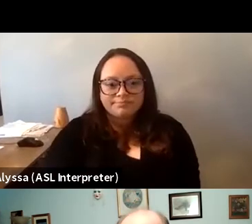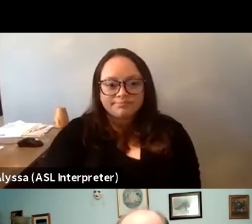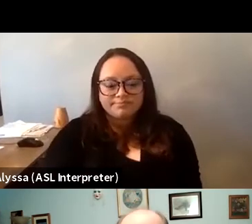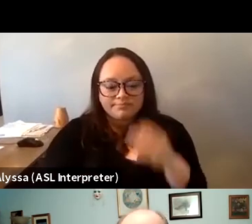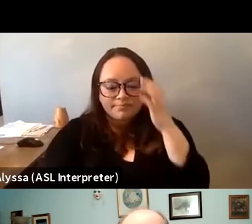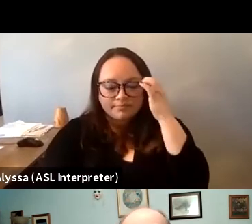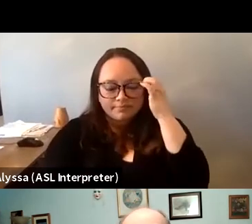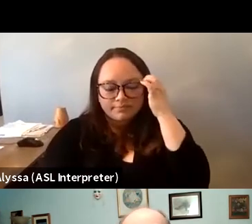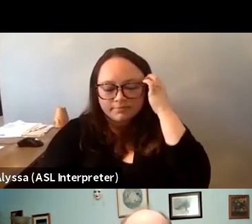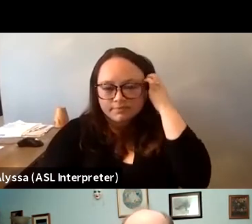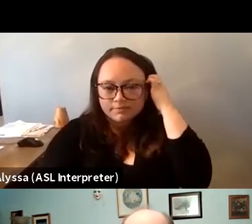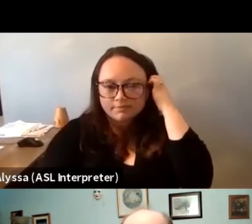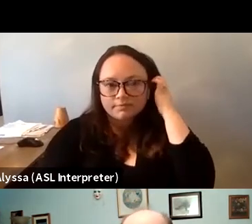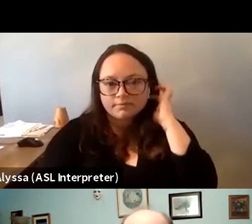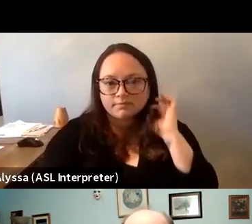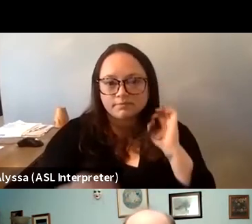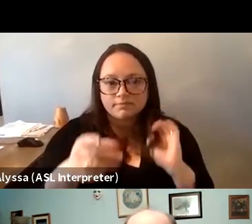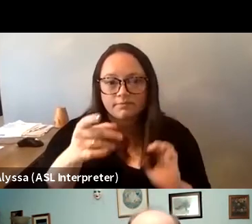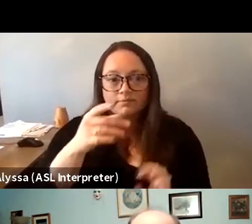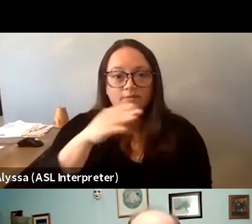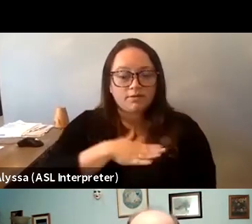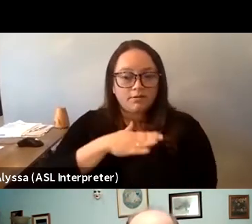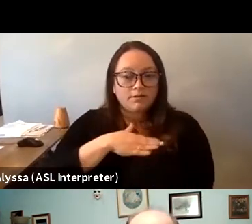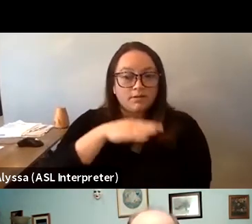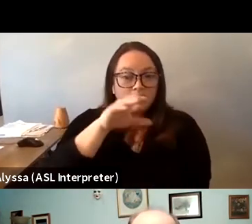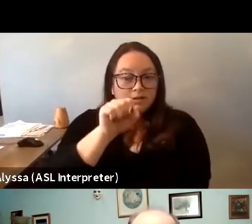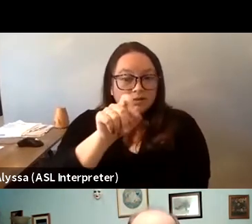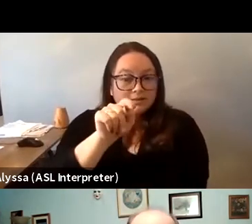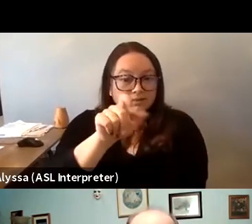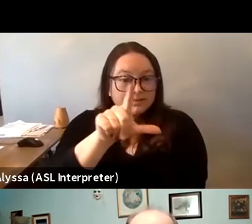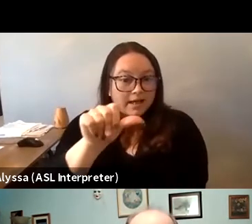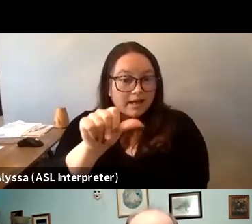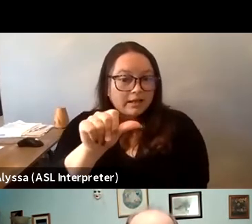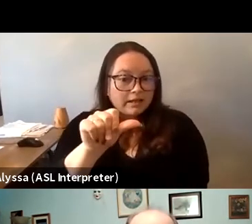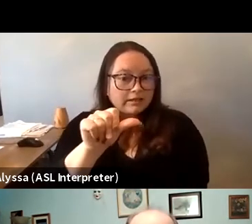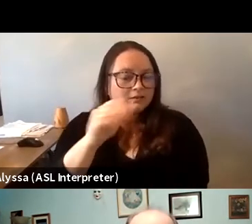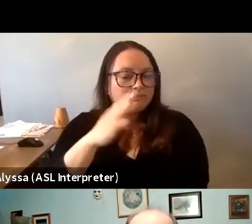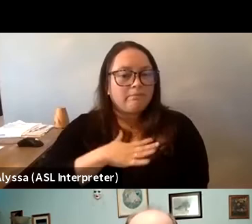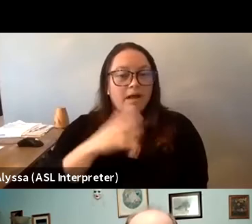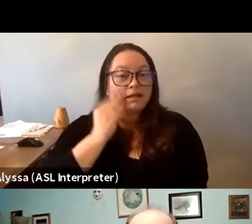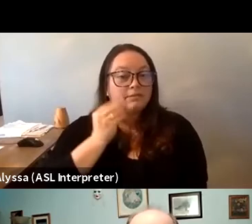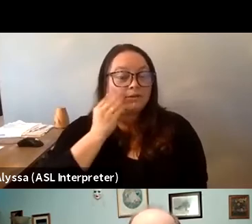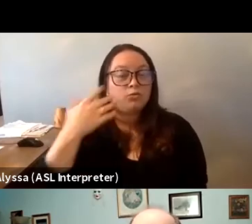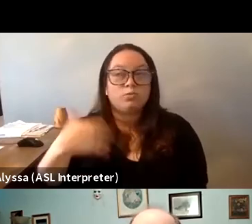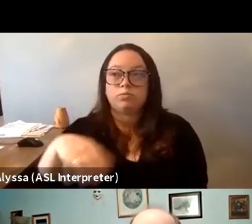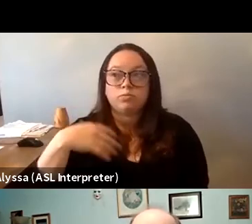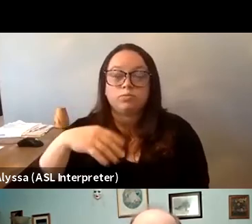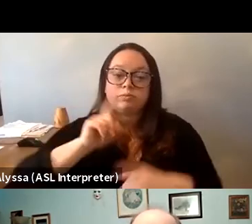So, my experience is so very, very different from, from each